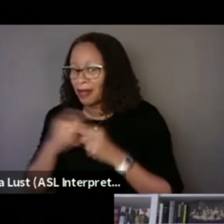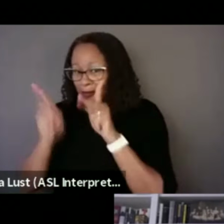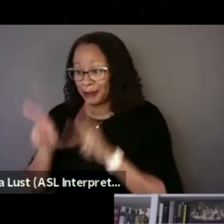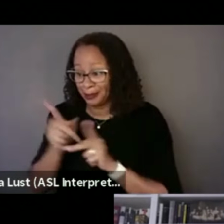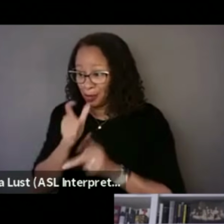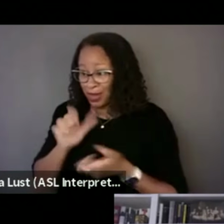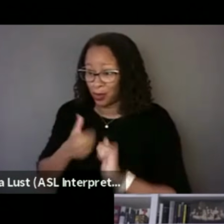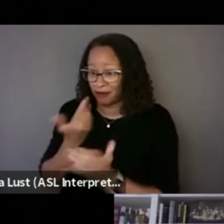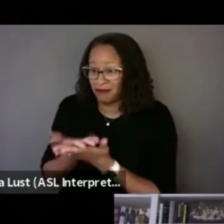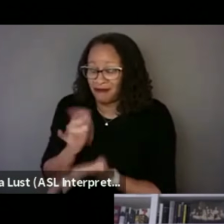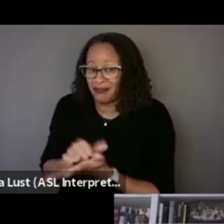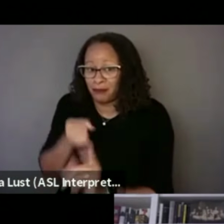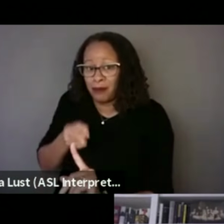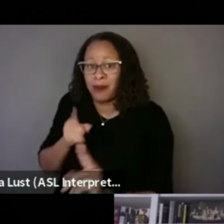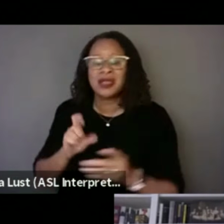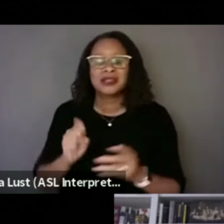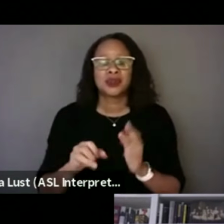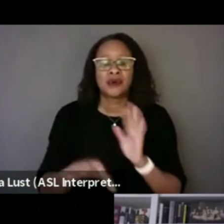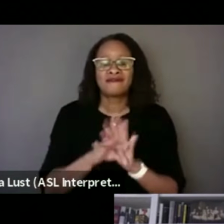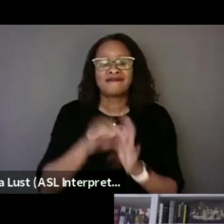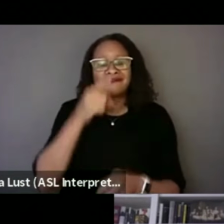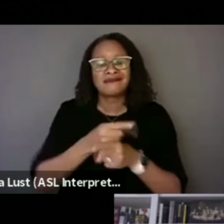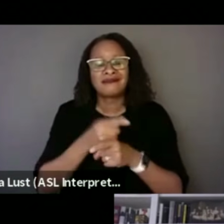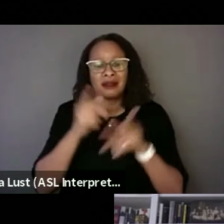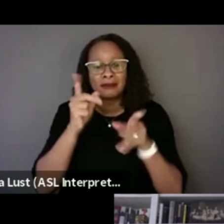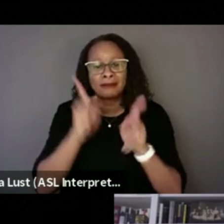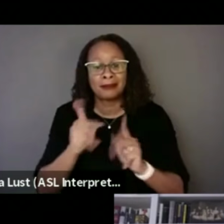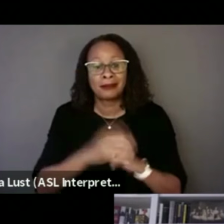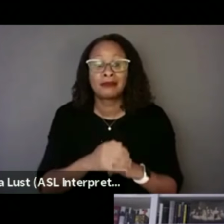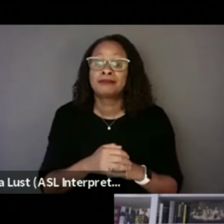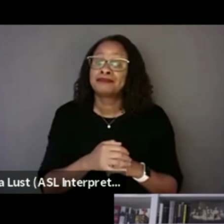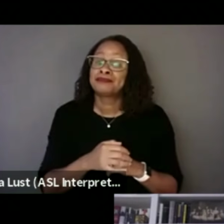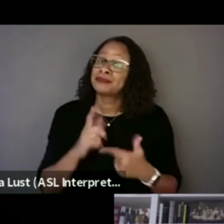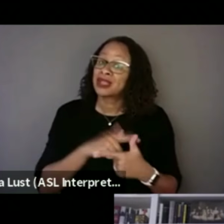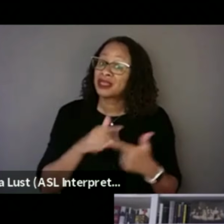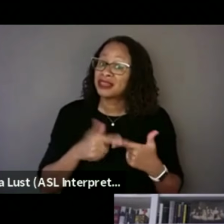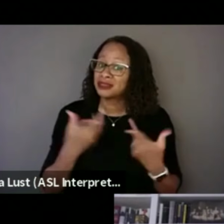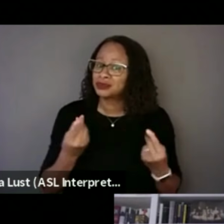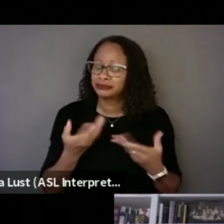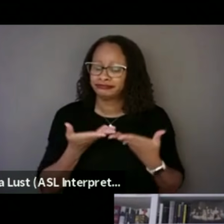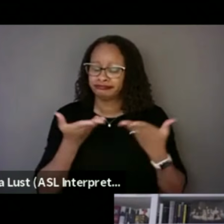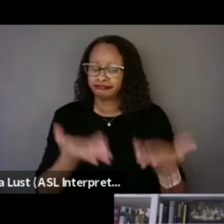And so finding, just finding the right people and then really, you know, kind of trusting them and giving them room.